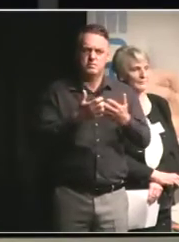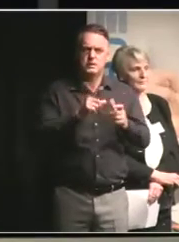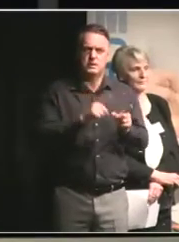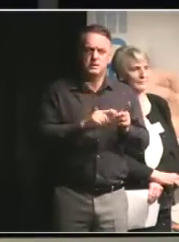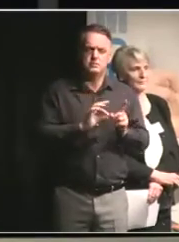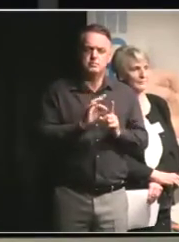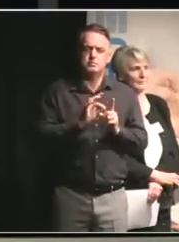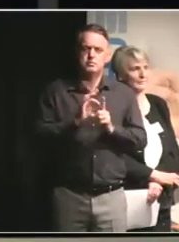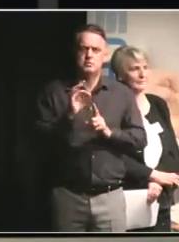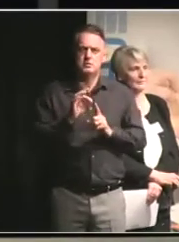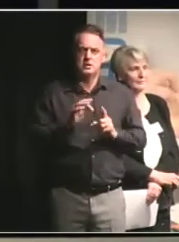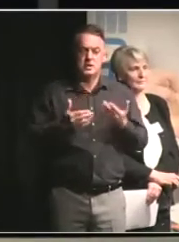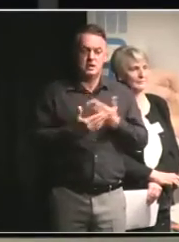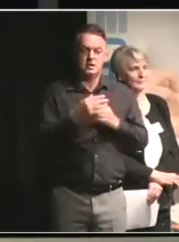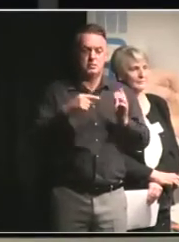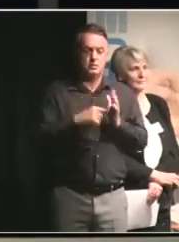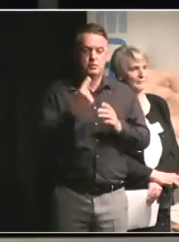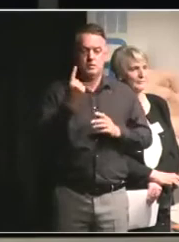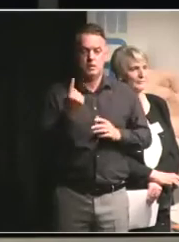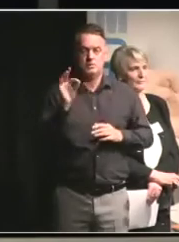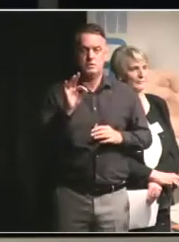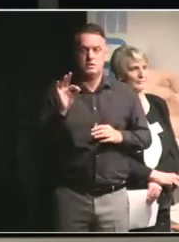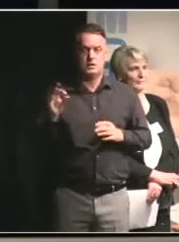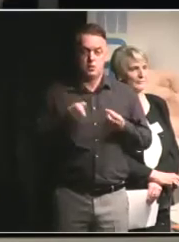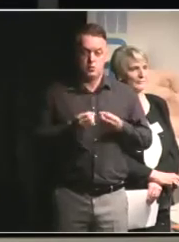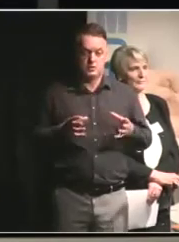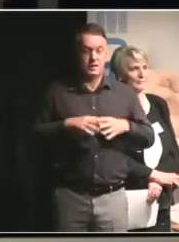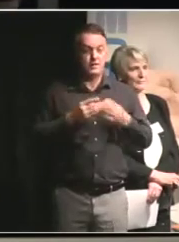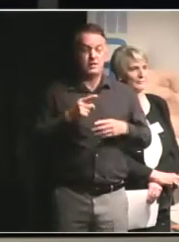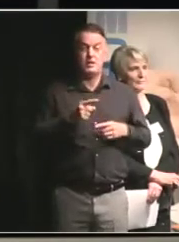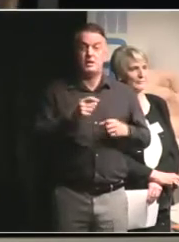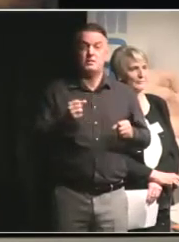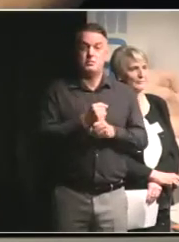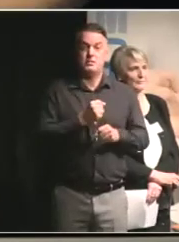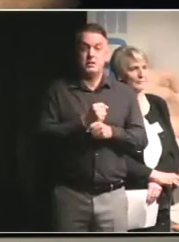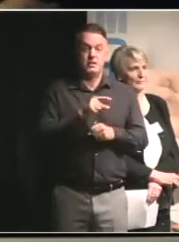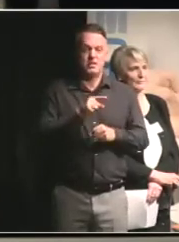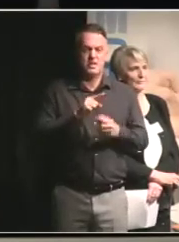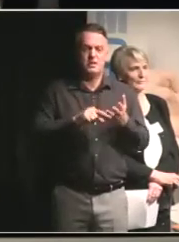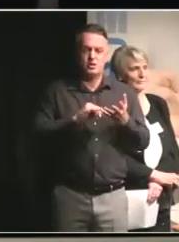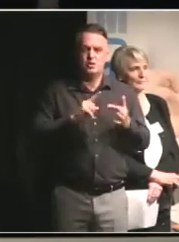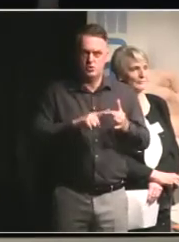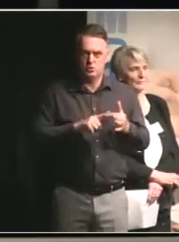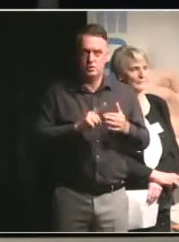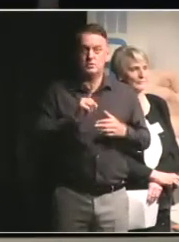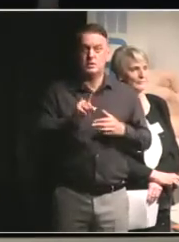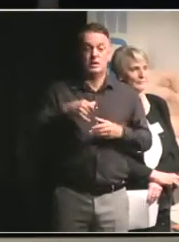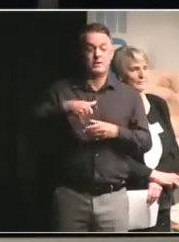it's less than 0.1 percent waste. Everything they make they use but the pharmaceutical industry on